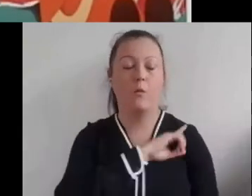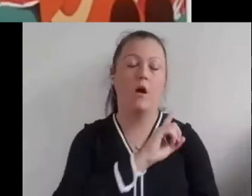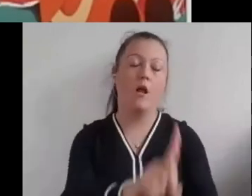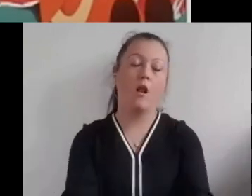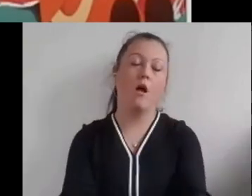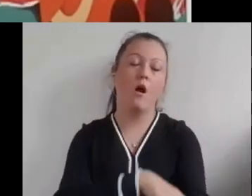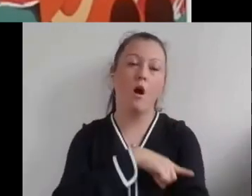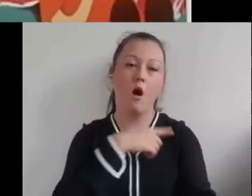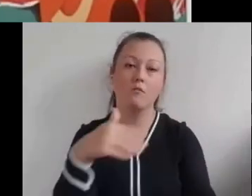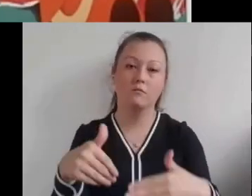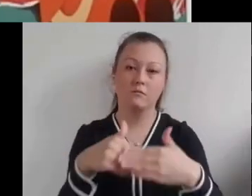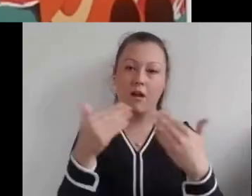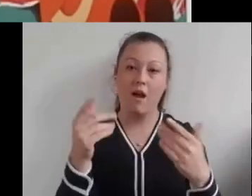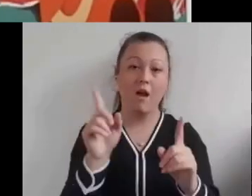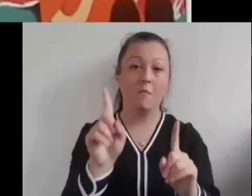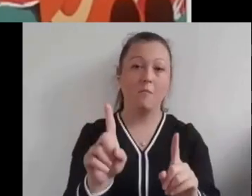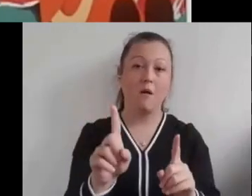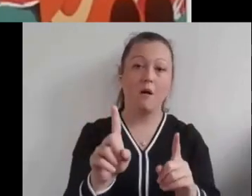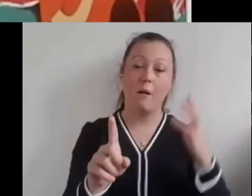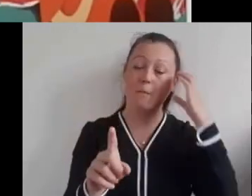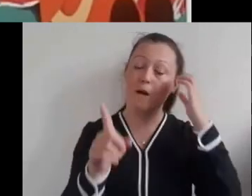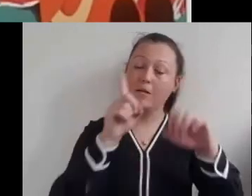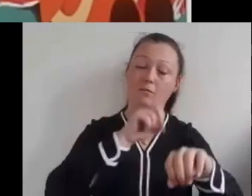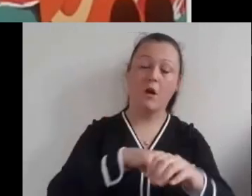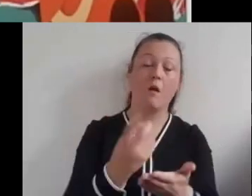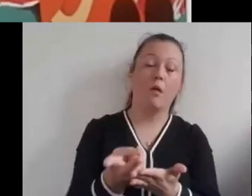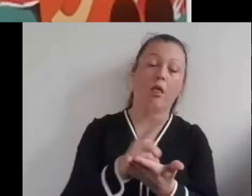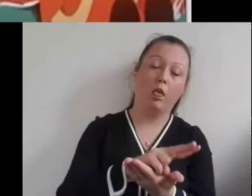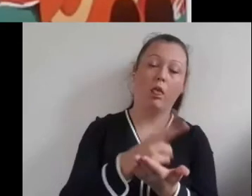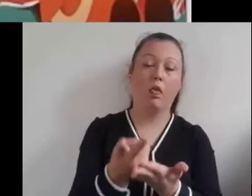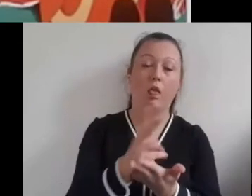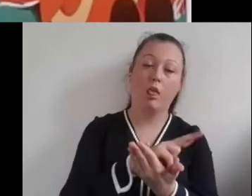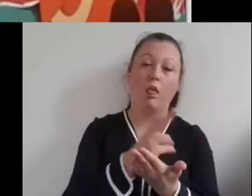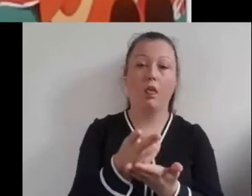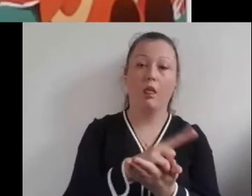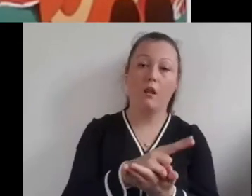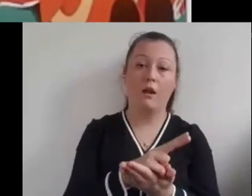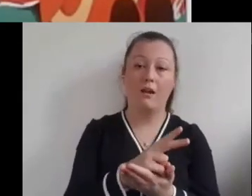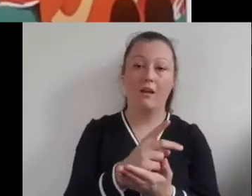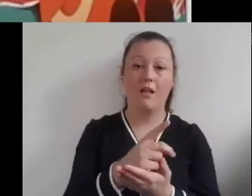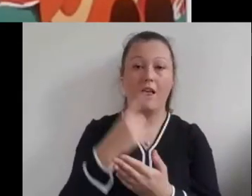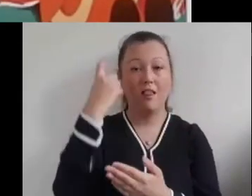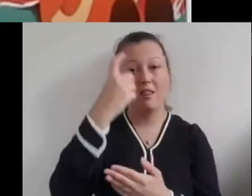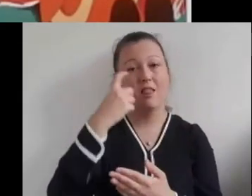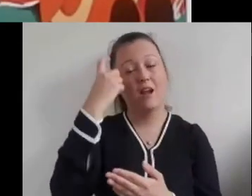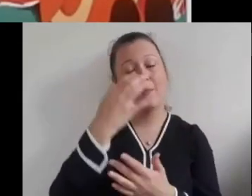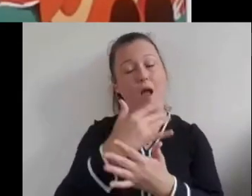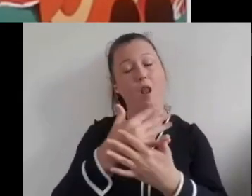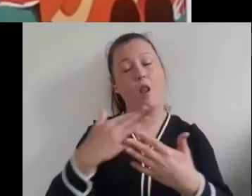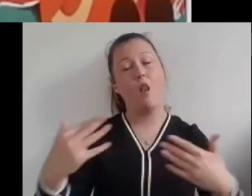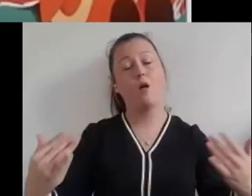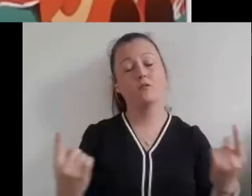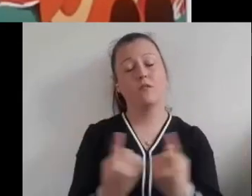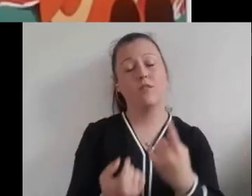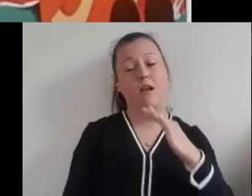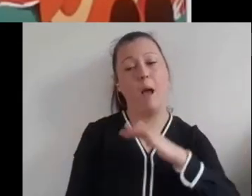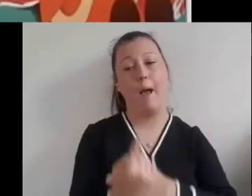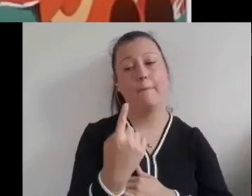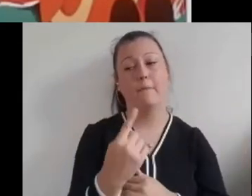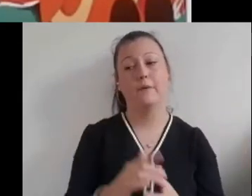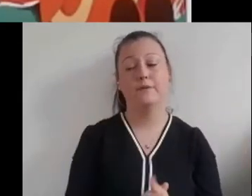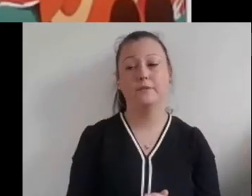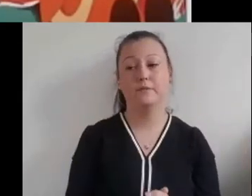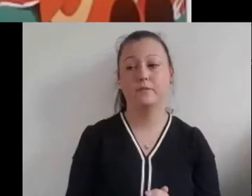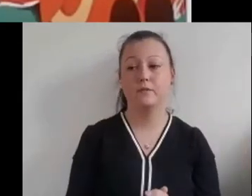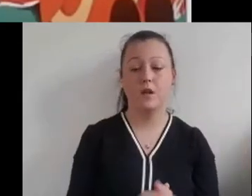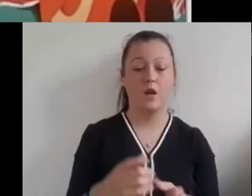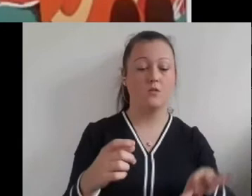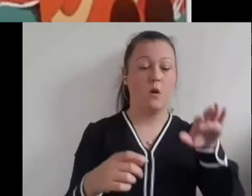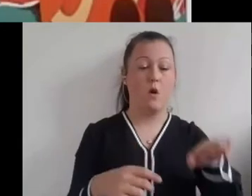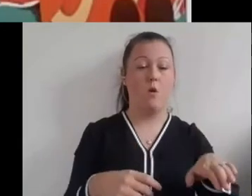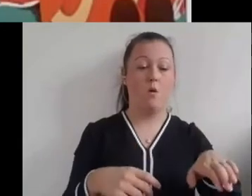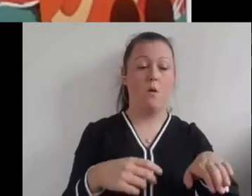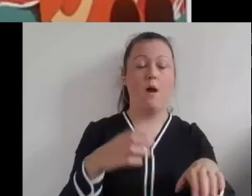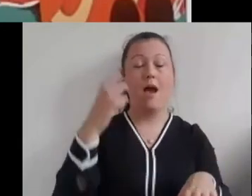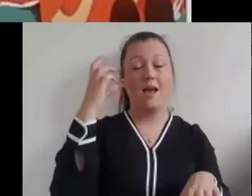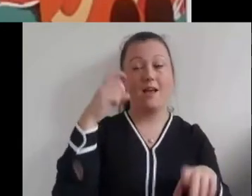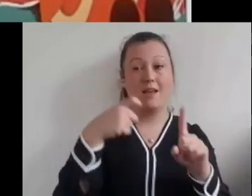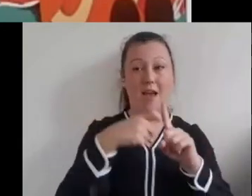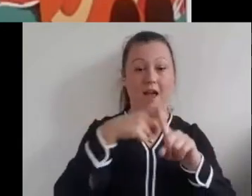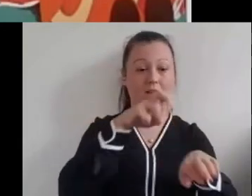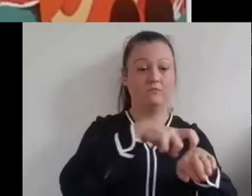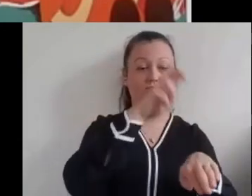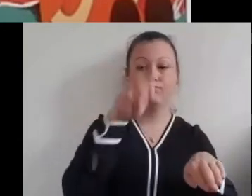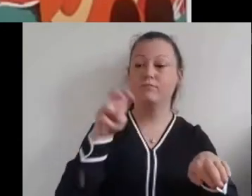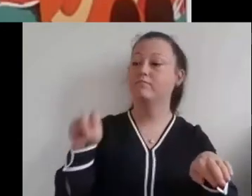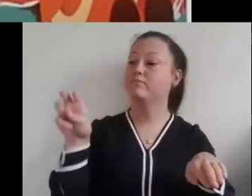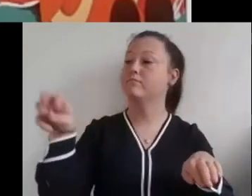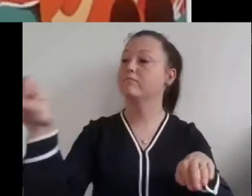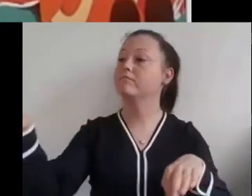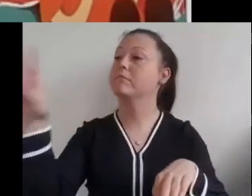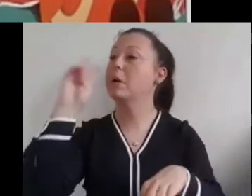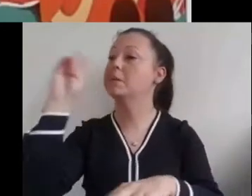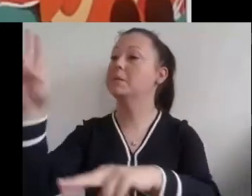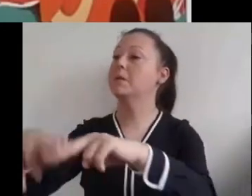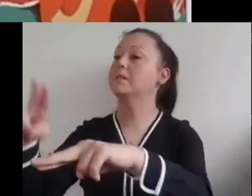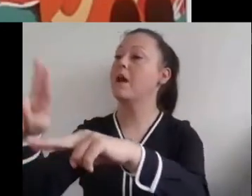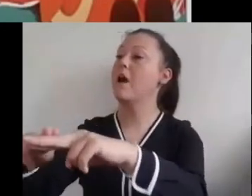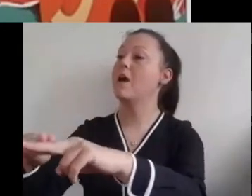Kate got out of bed and found her dad lying on the couch watching television, while glancing at his phone. Daddy Kate said. Her dad wasn't really listening.